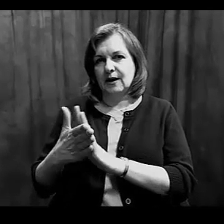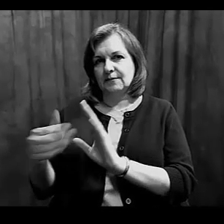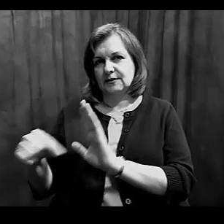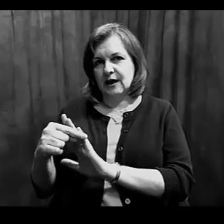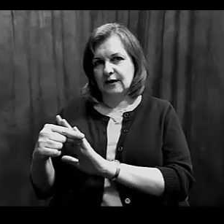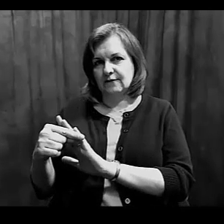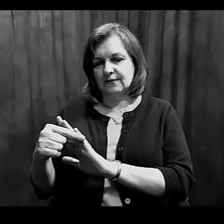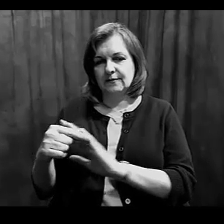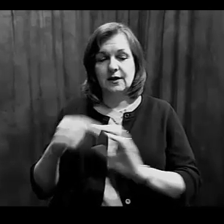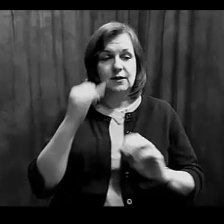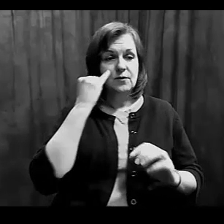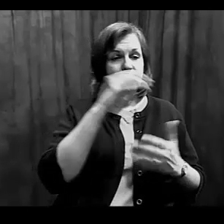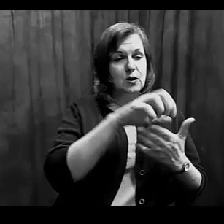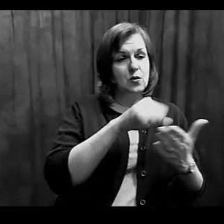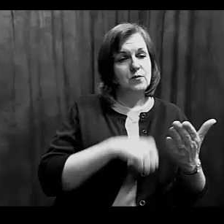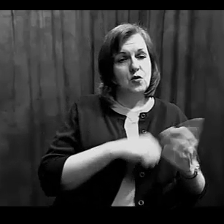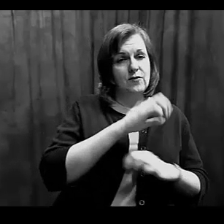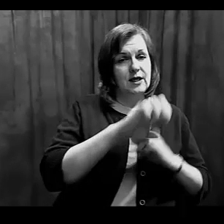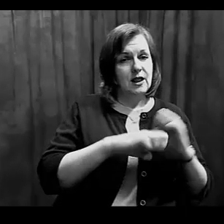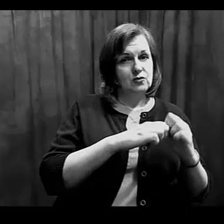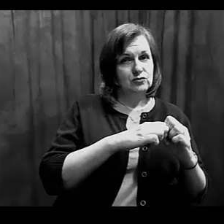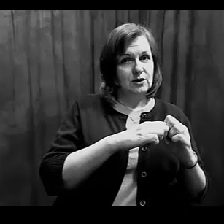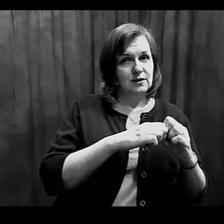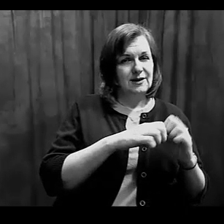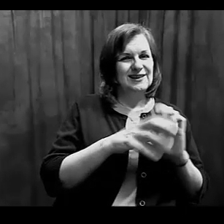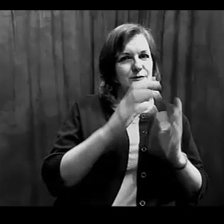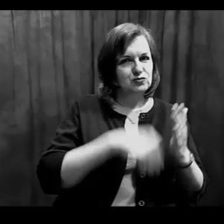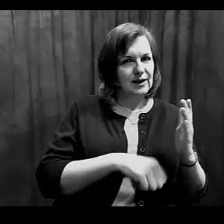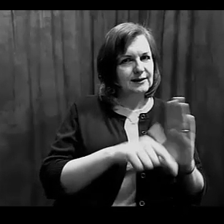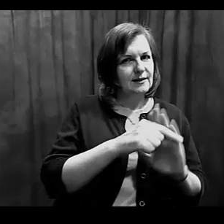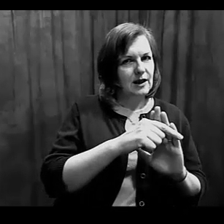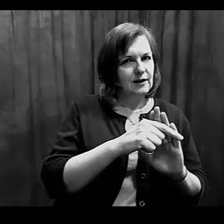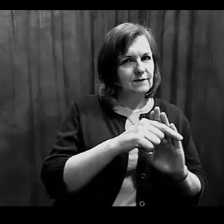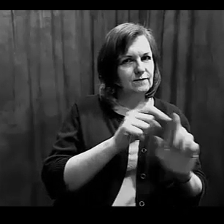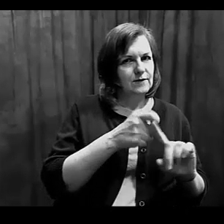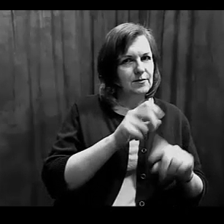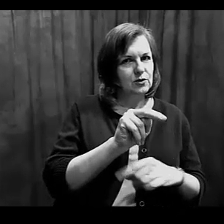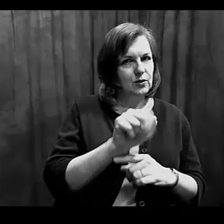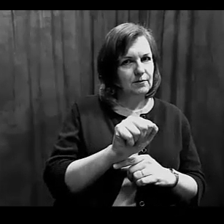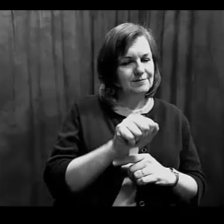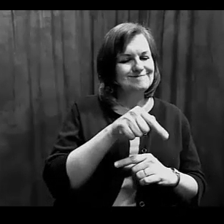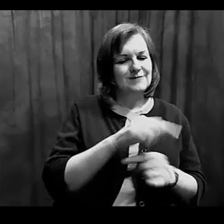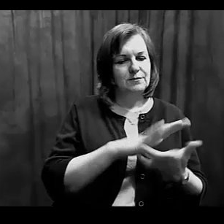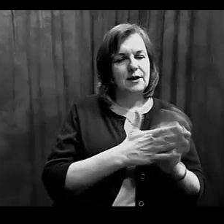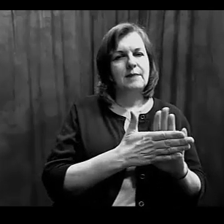if I subtract a negative from sodium it becomes positive